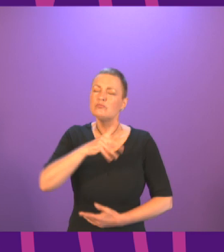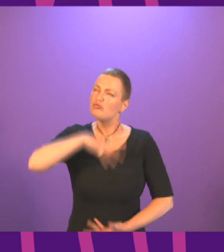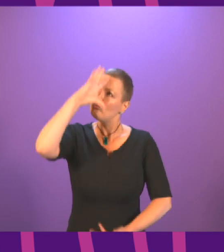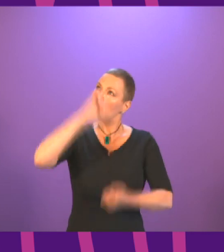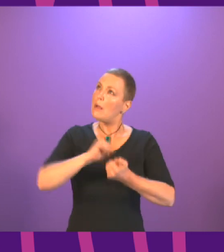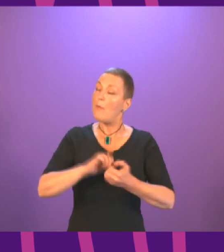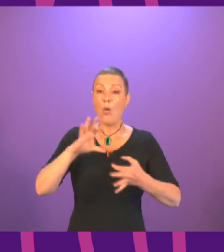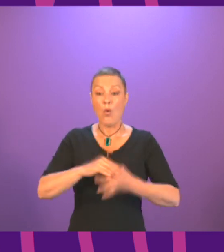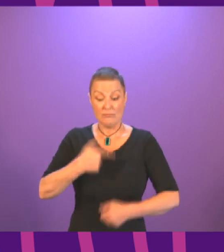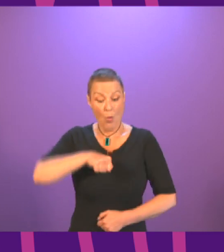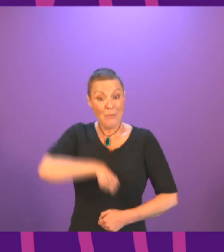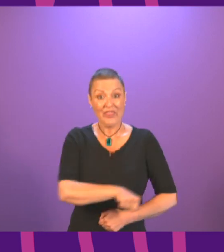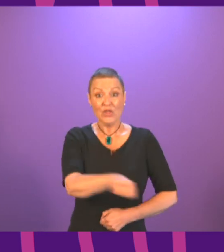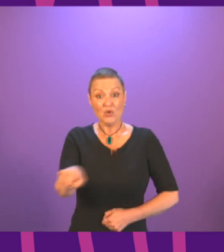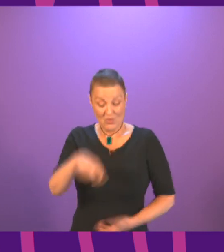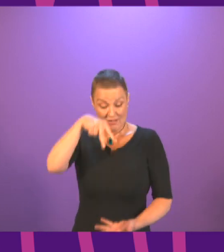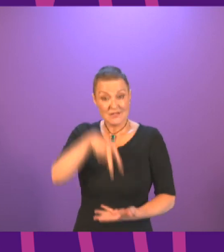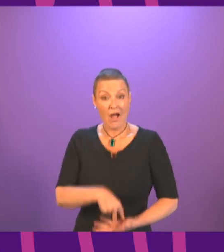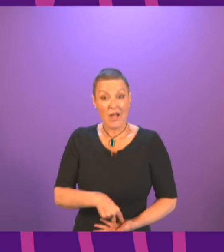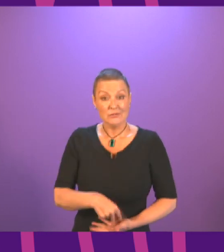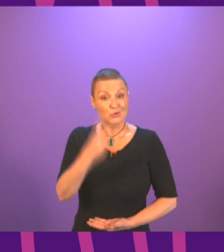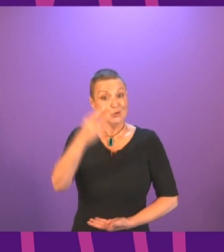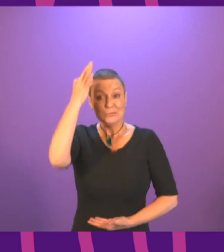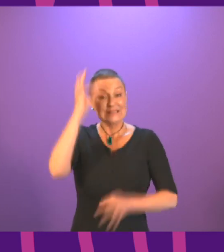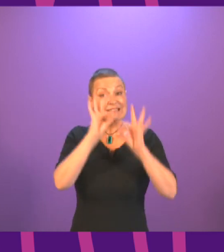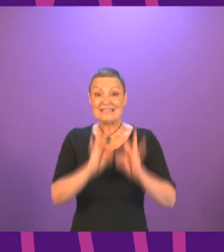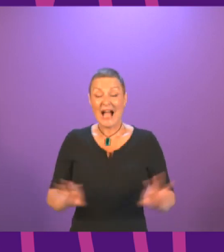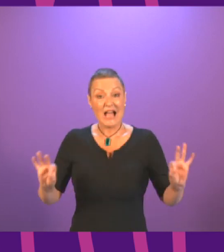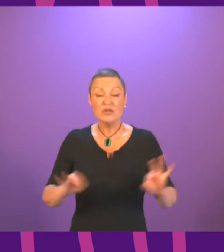remembrance Sunday at home with a doorstep two-minute silence, or by downloading and